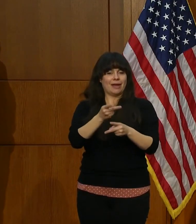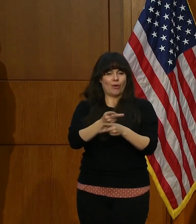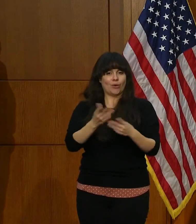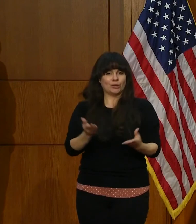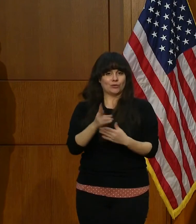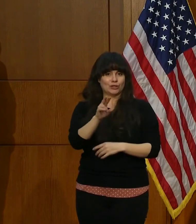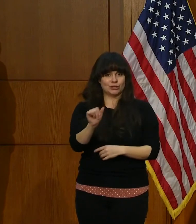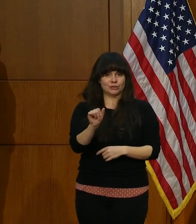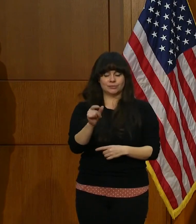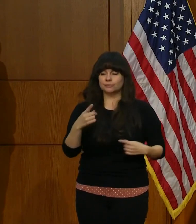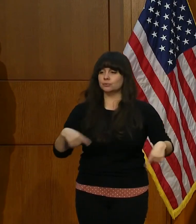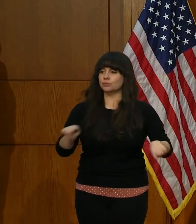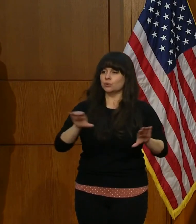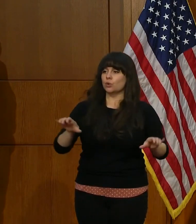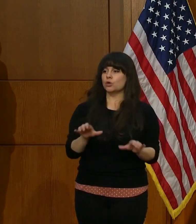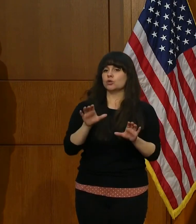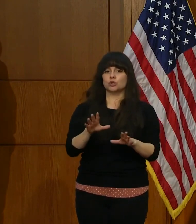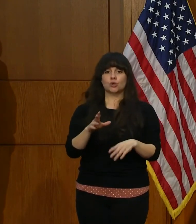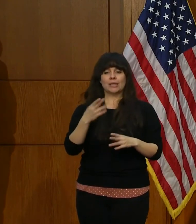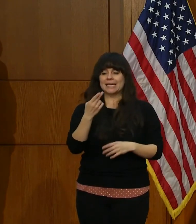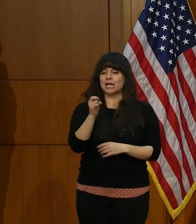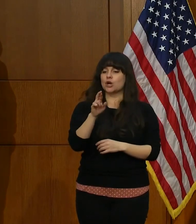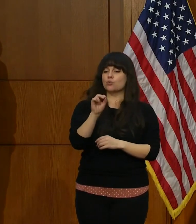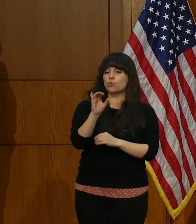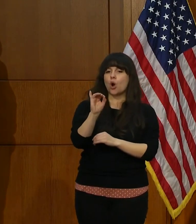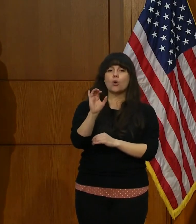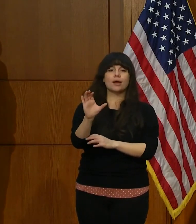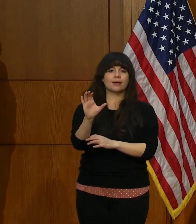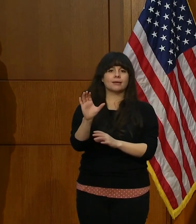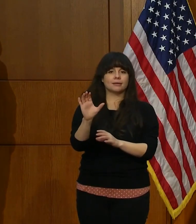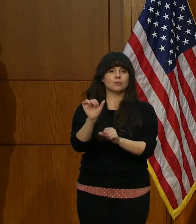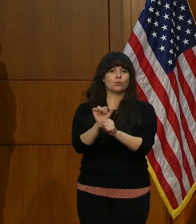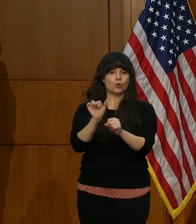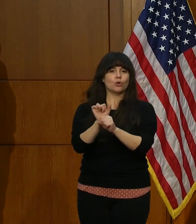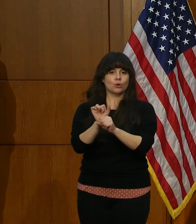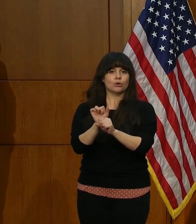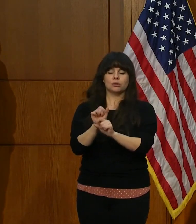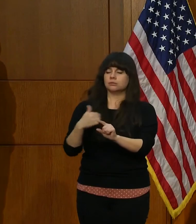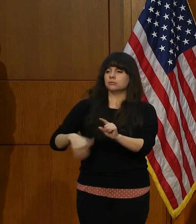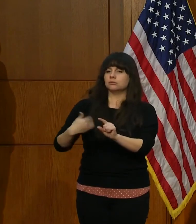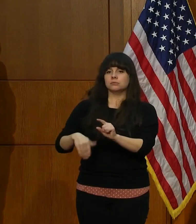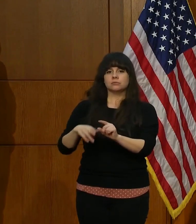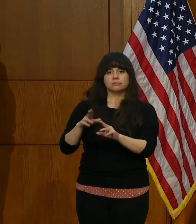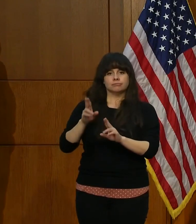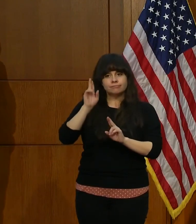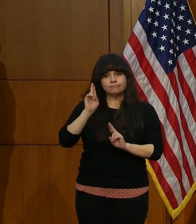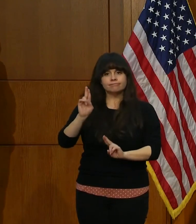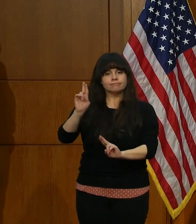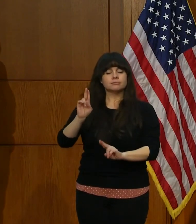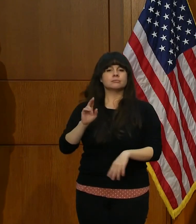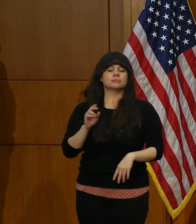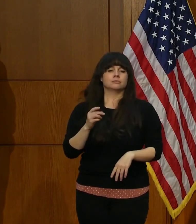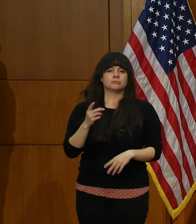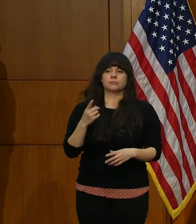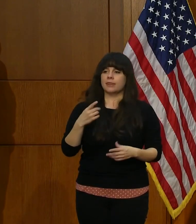WORKING THROUGHOUT VIRGINIA IN HEALTH CARE. YOU ARE DOING